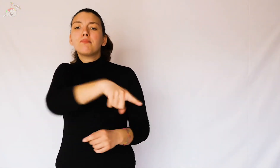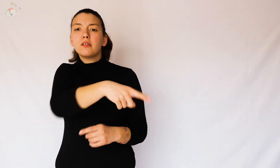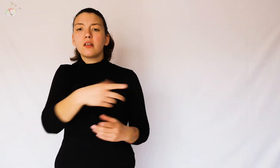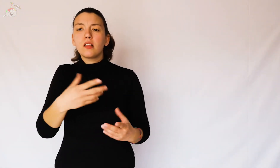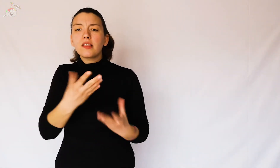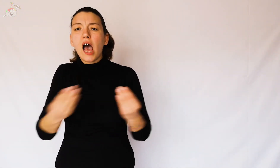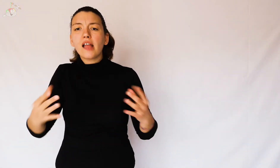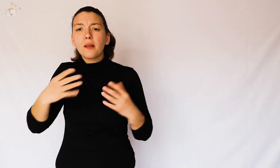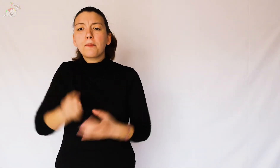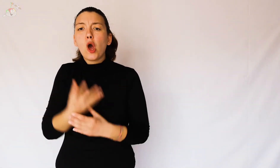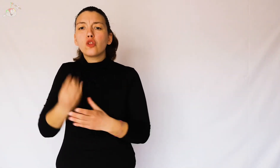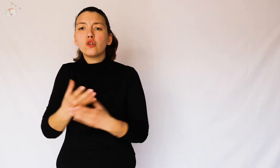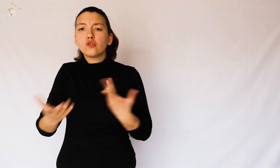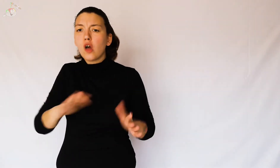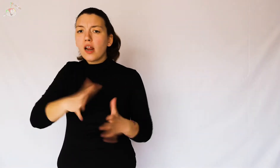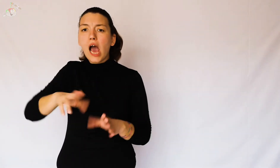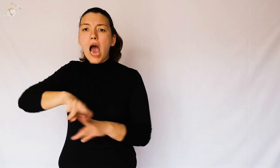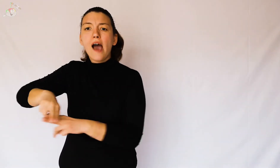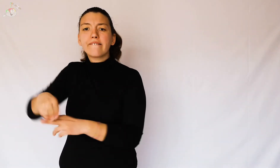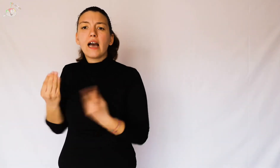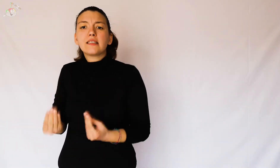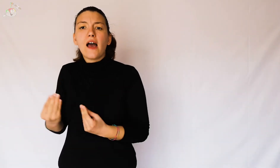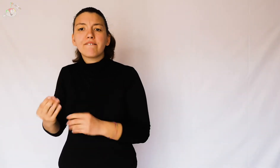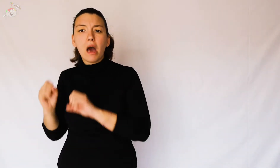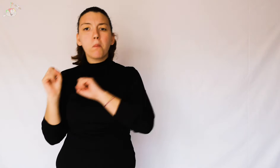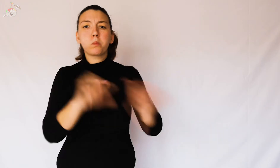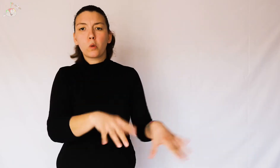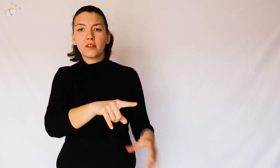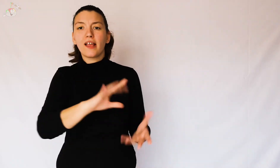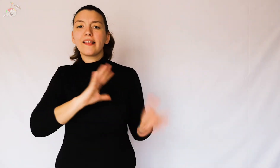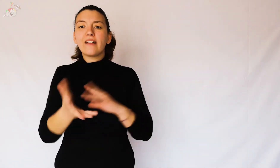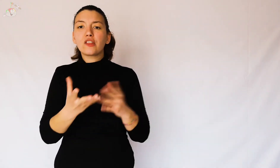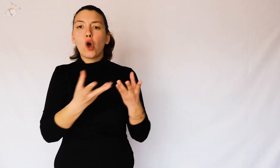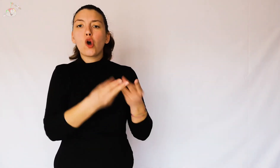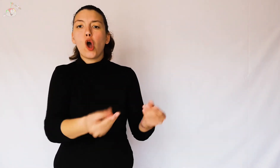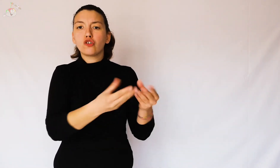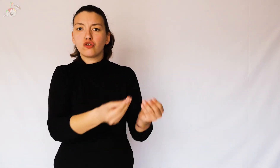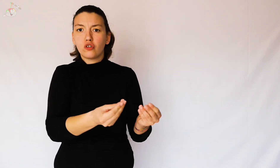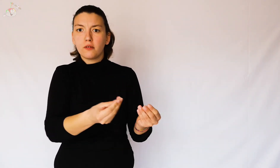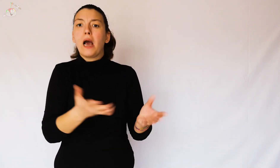the leftovers due to excess production are put away as fertilizer